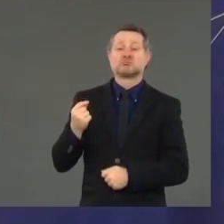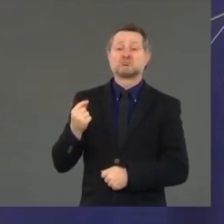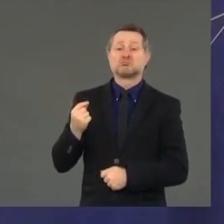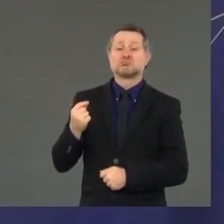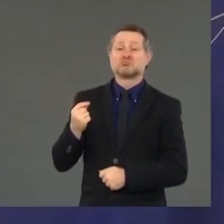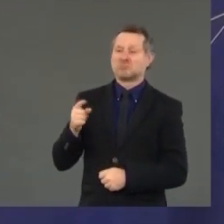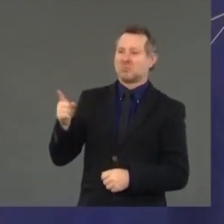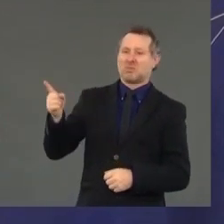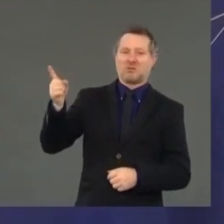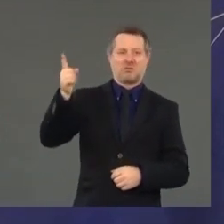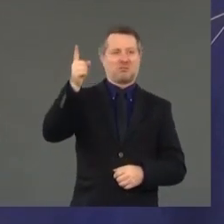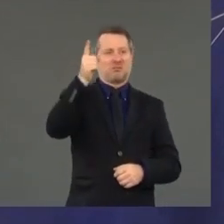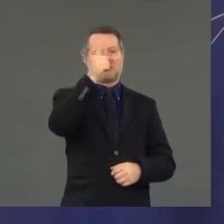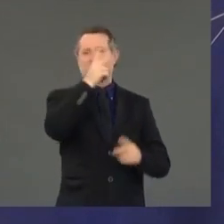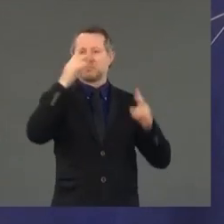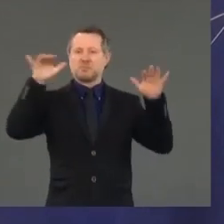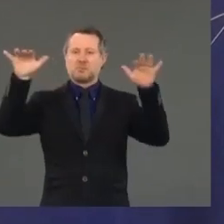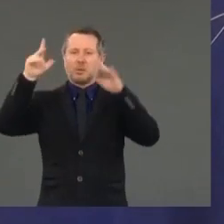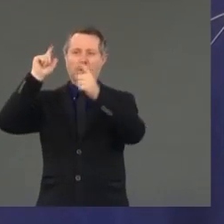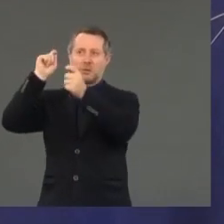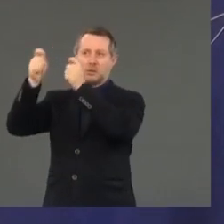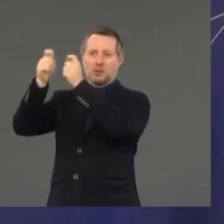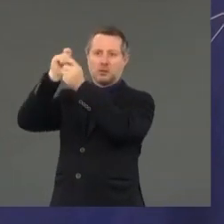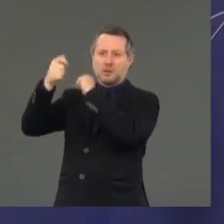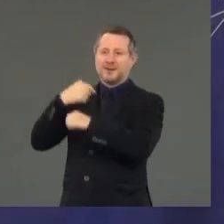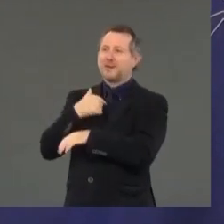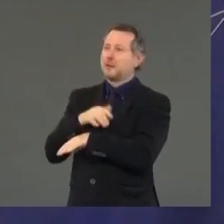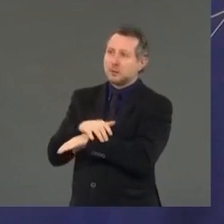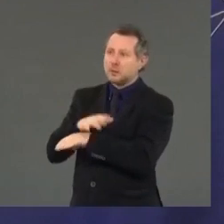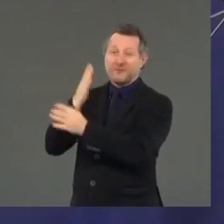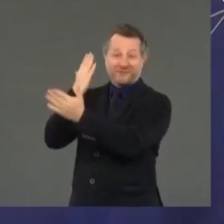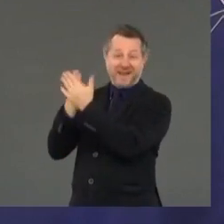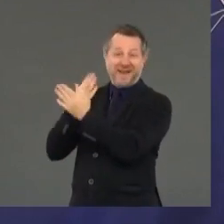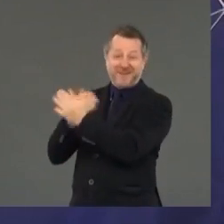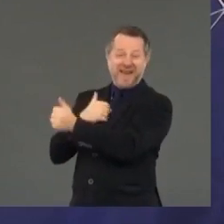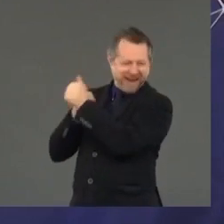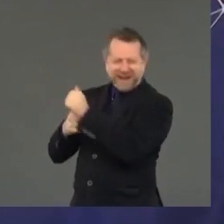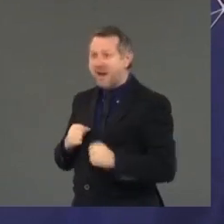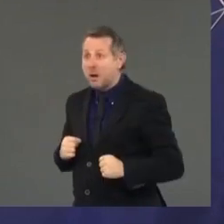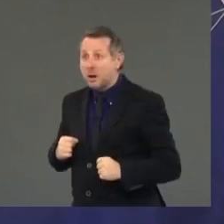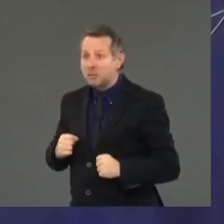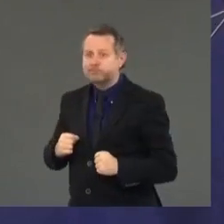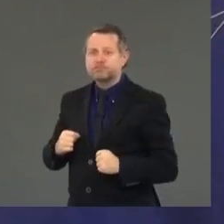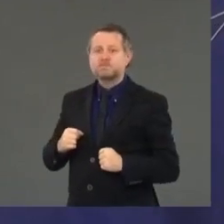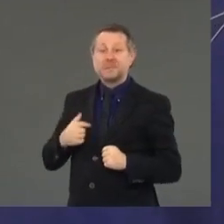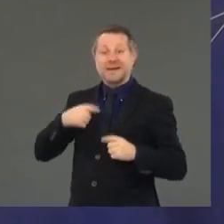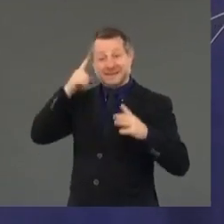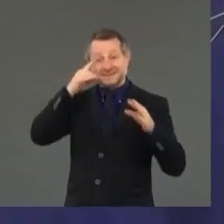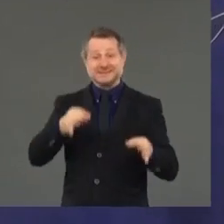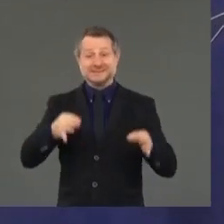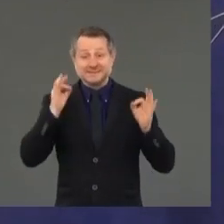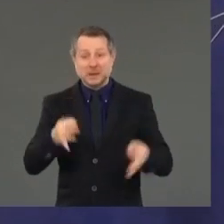YORK. THE CAUTION FLAG IS THEY KEEP CHANGING THE FACTS ON US, YOU